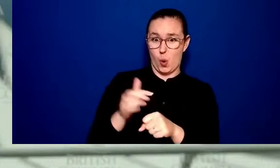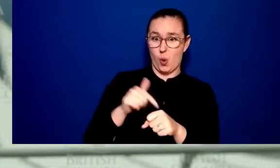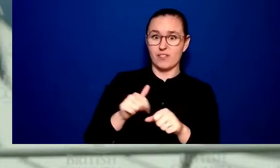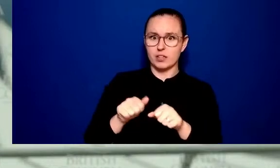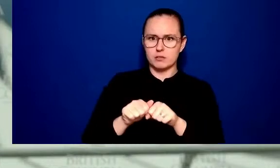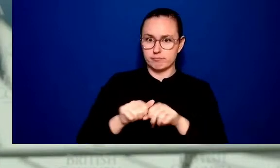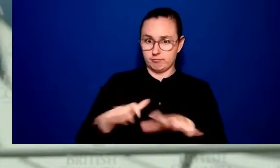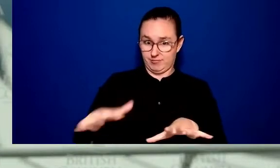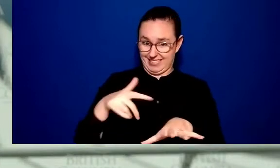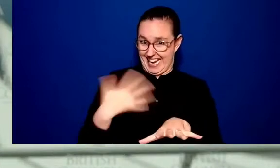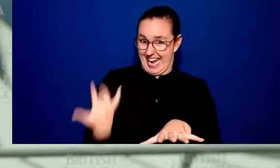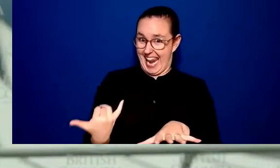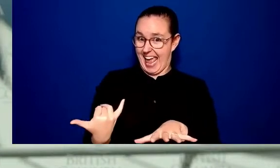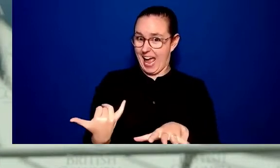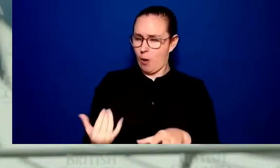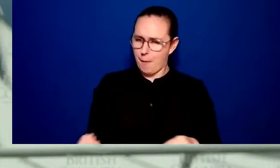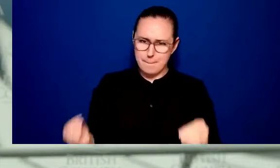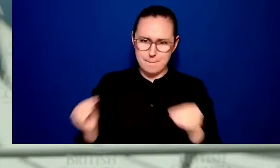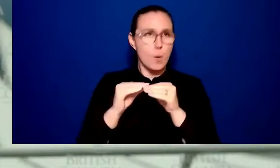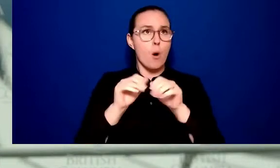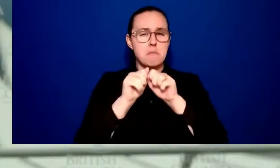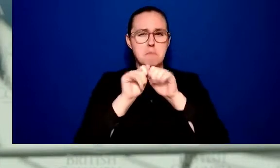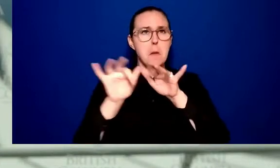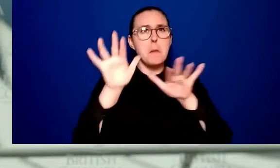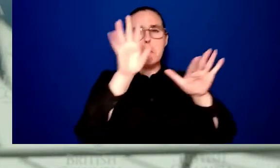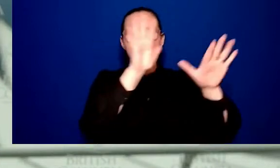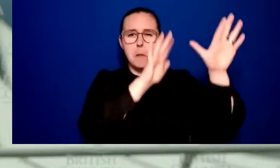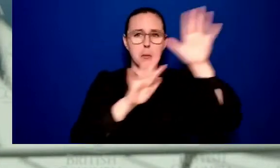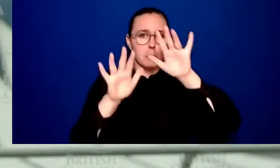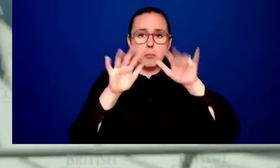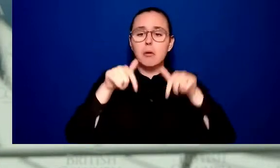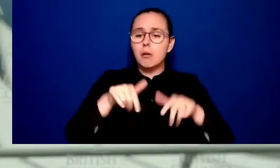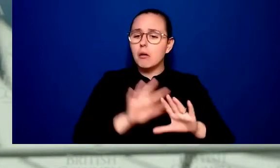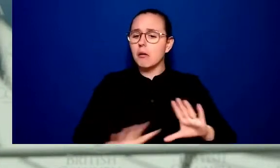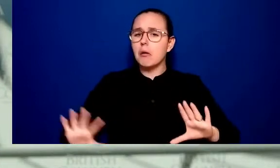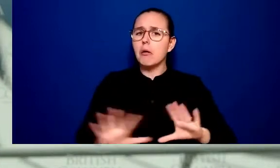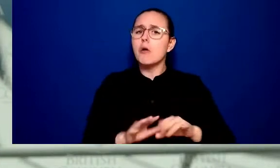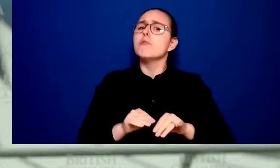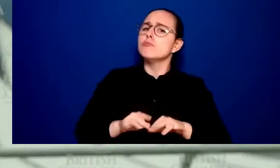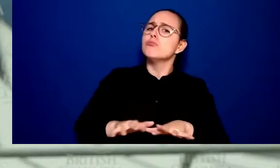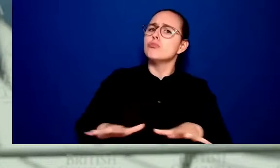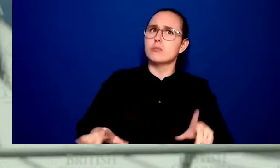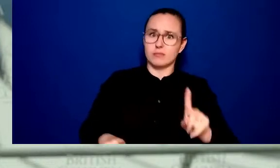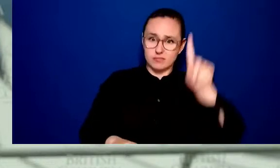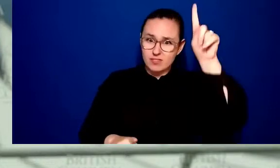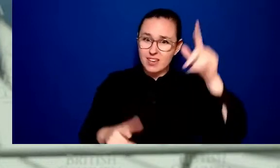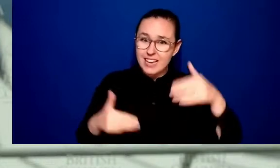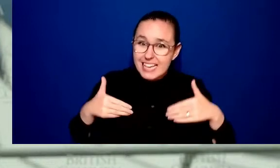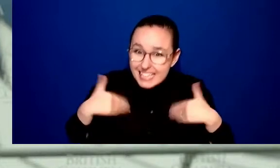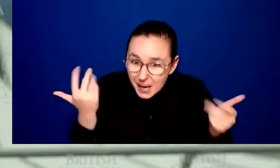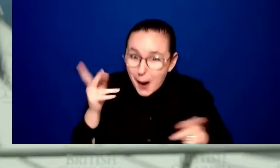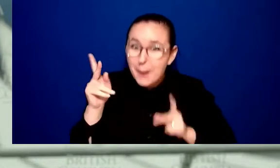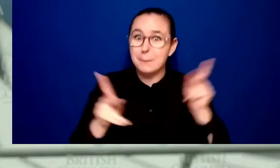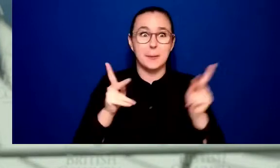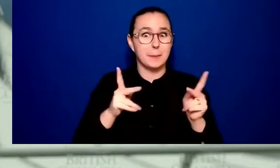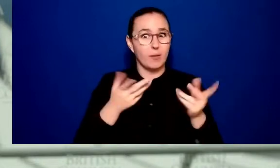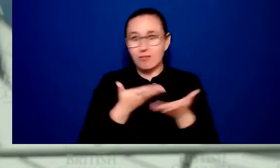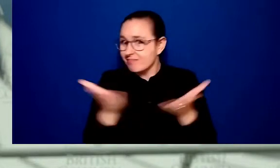young people. Mostly